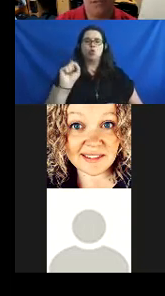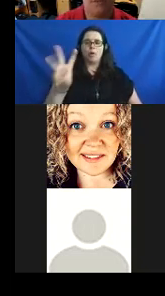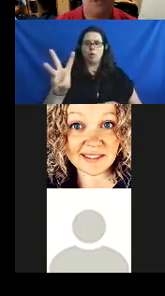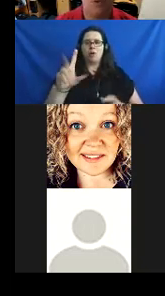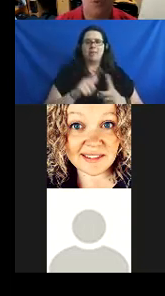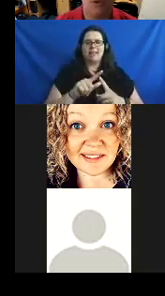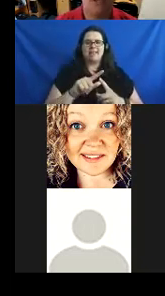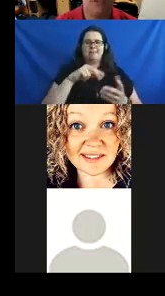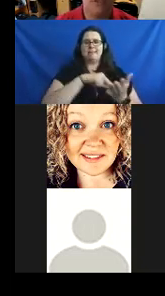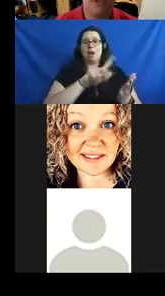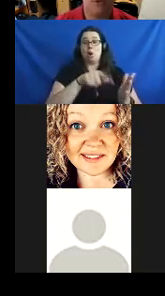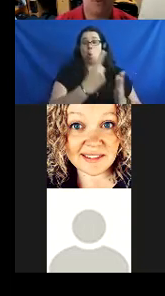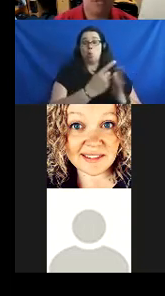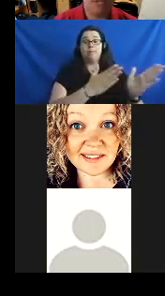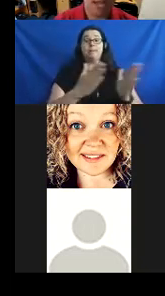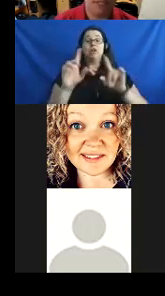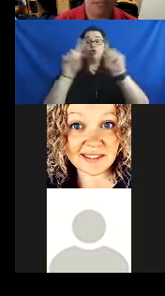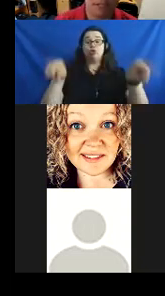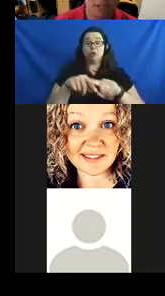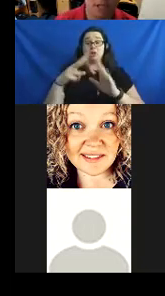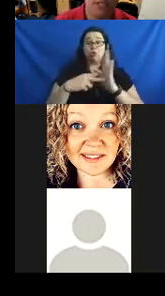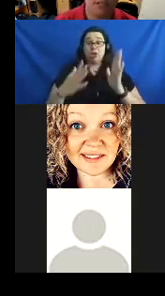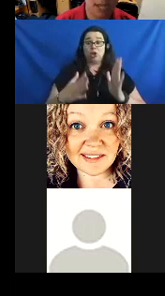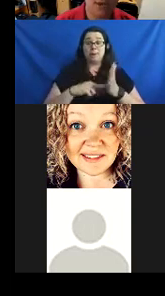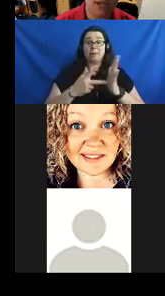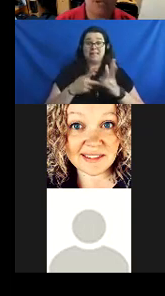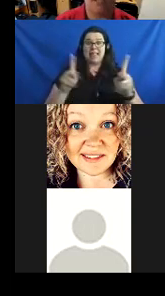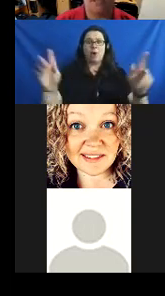ALONE WHERE A SCREEN READER WILL ALLOW TO ACCESS DIFFERENT